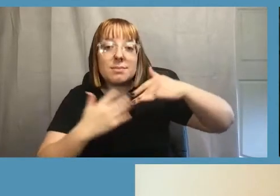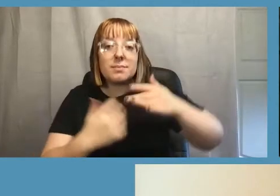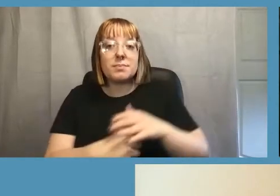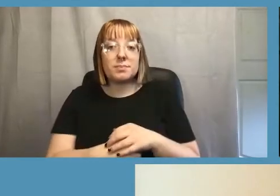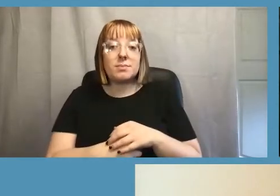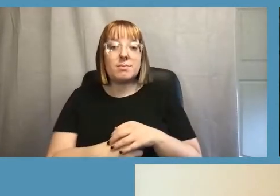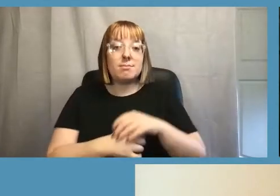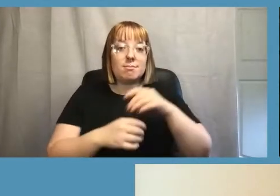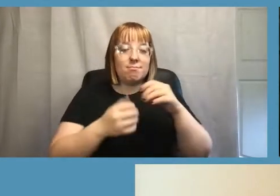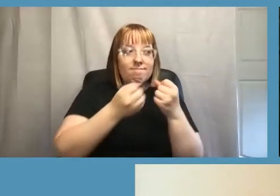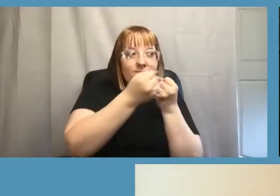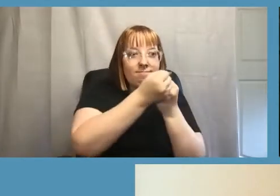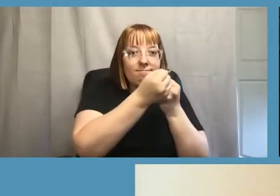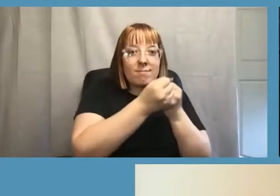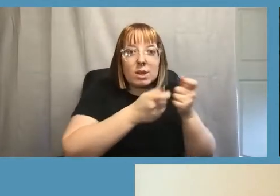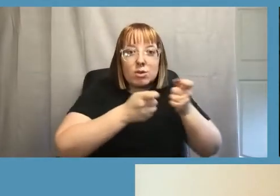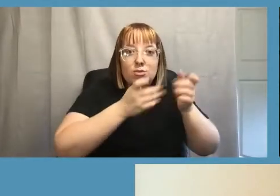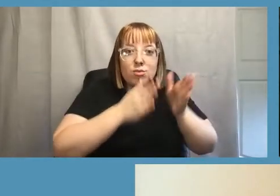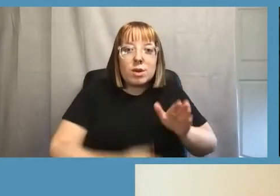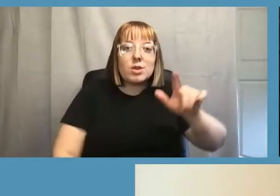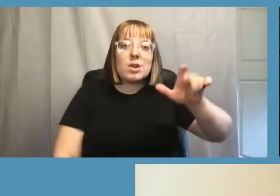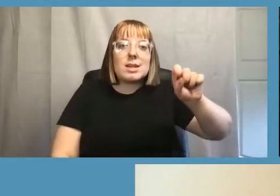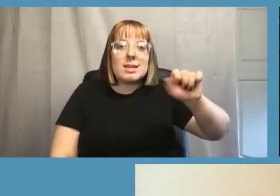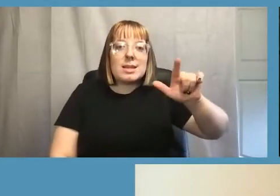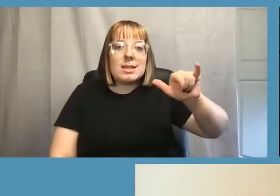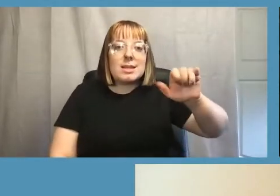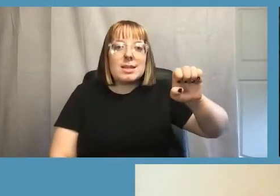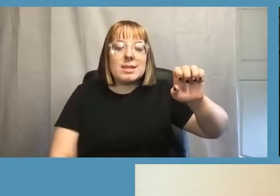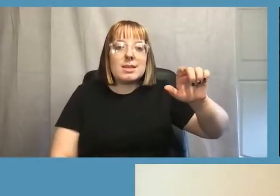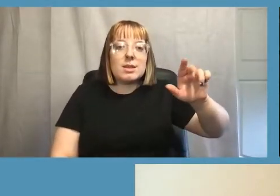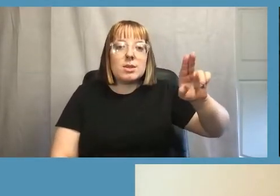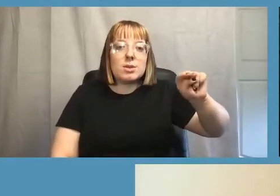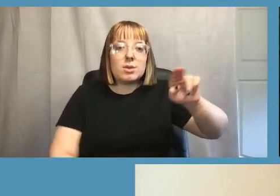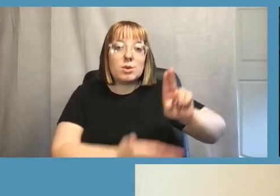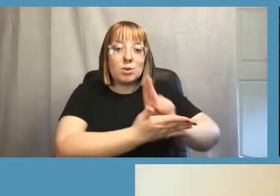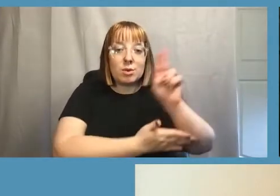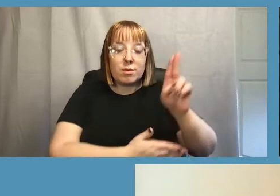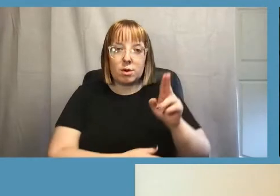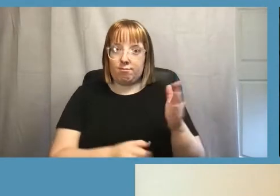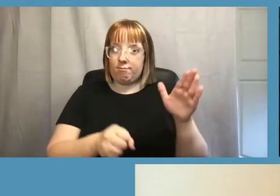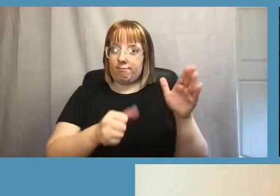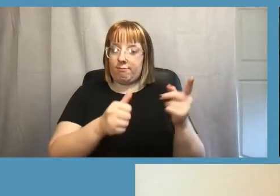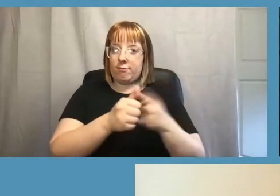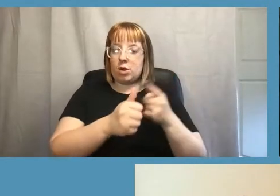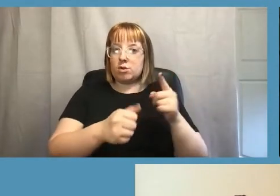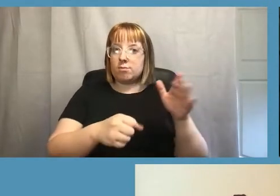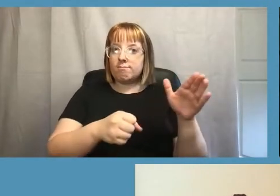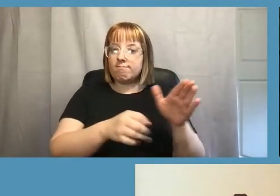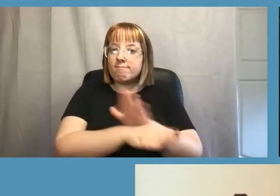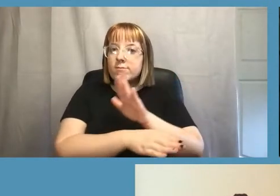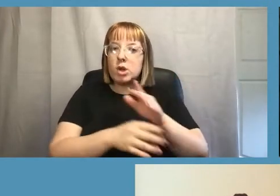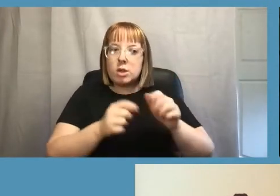lab at lesley university her first full-length book techno vernacular creativity and innovation